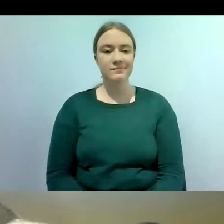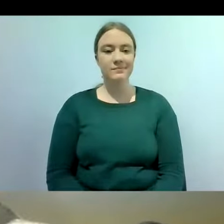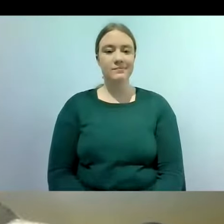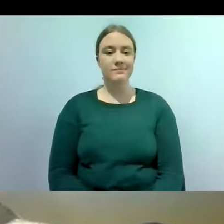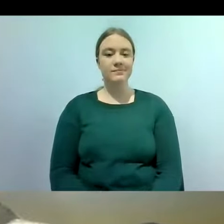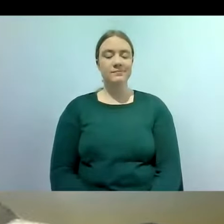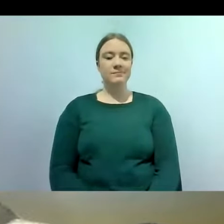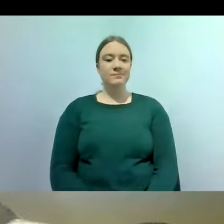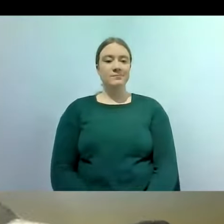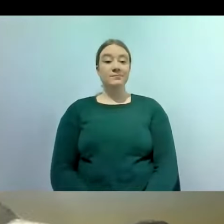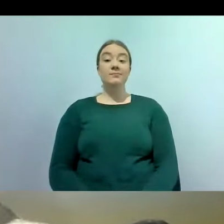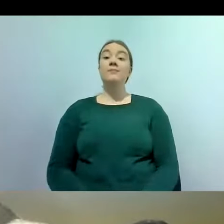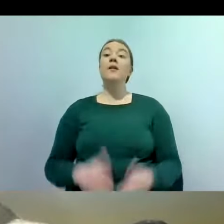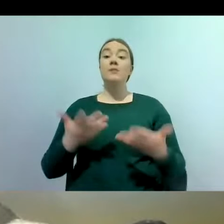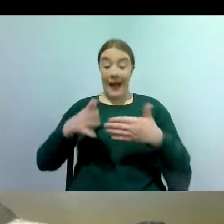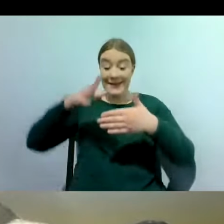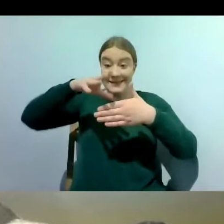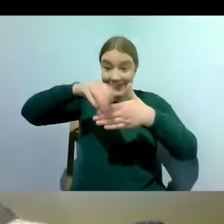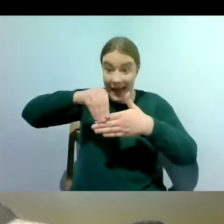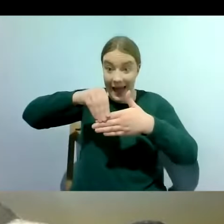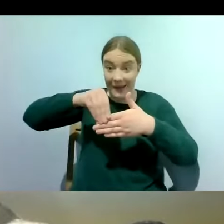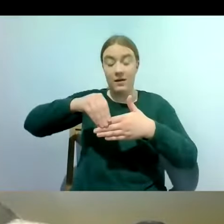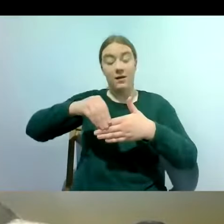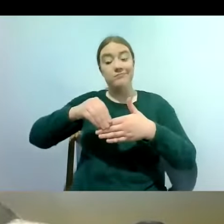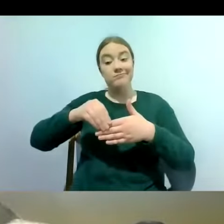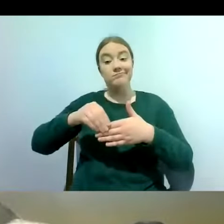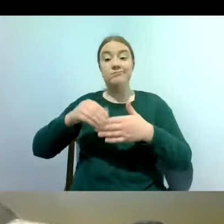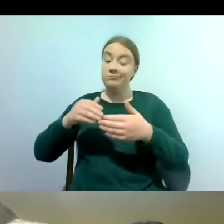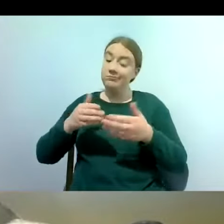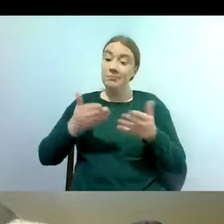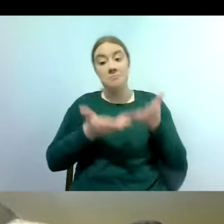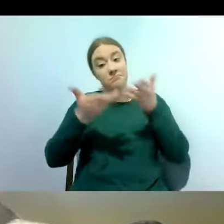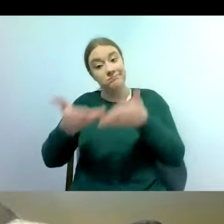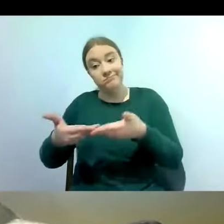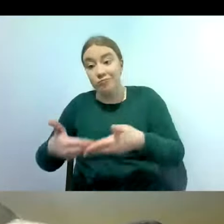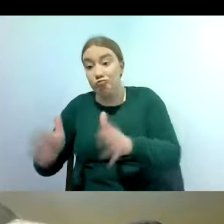the fish are then tagged with the transmitter before being released back into the river and